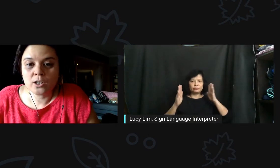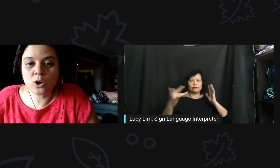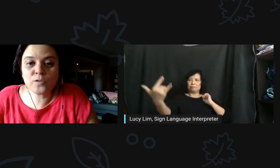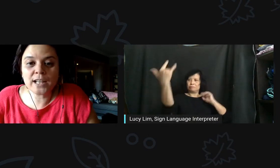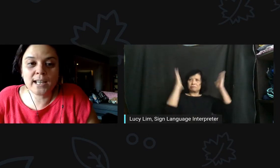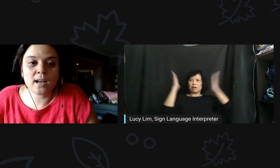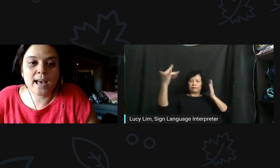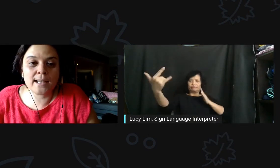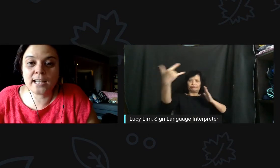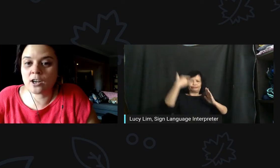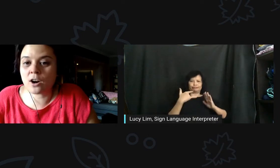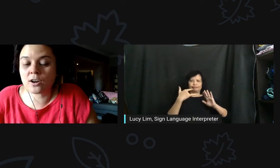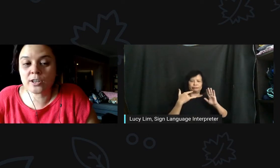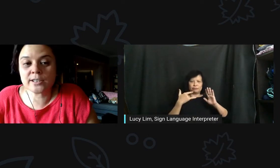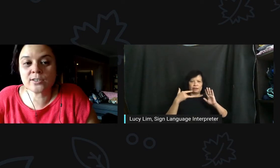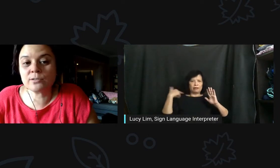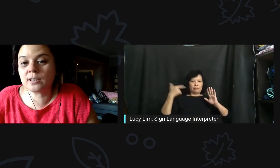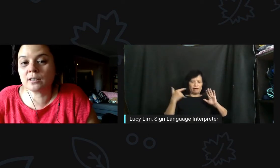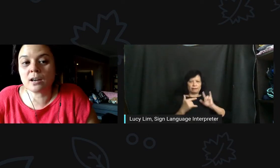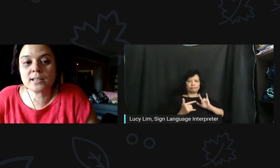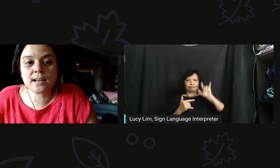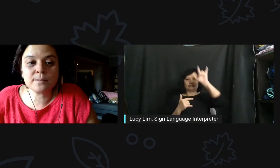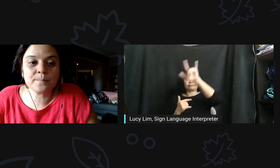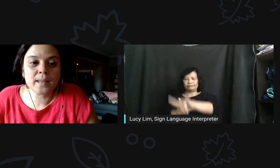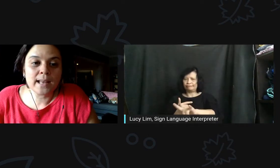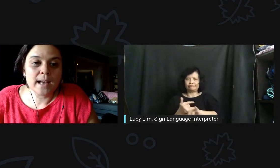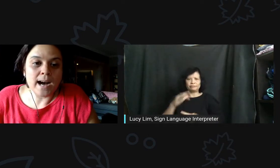COVID hit and hit hard and so did the lock down.